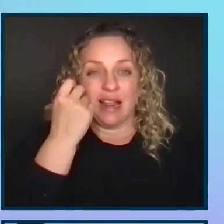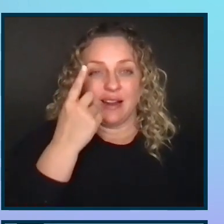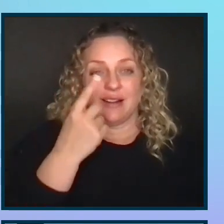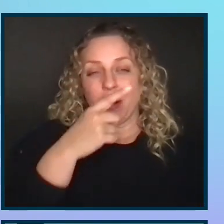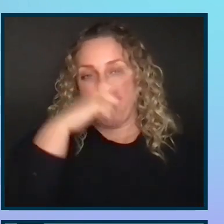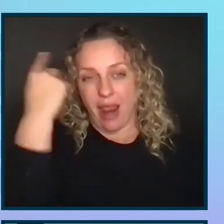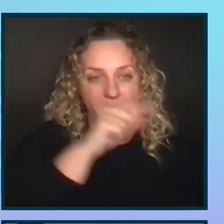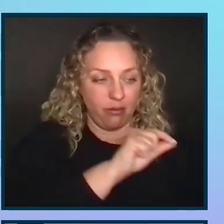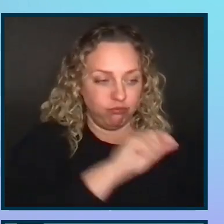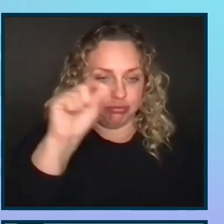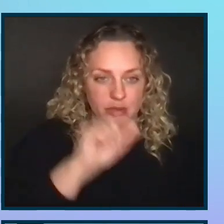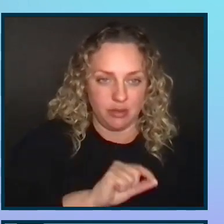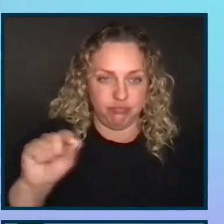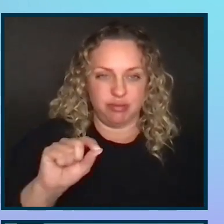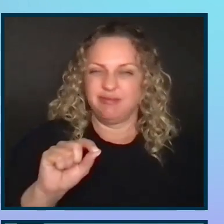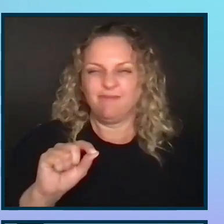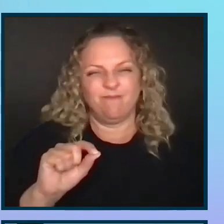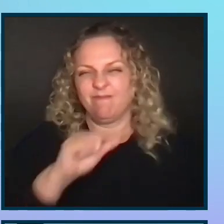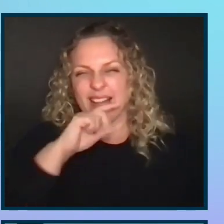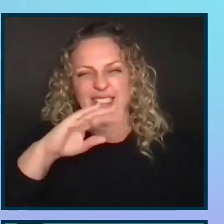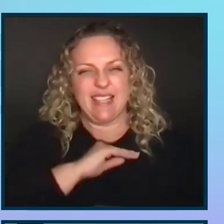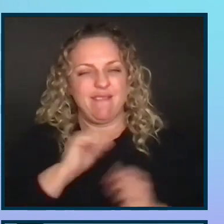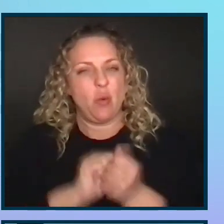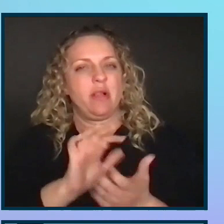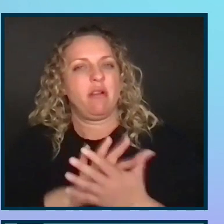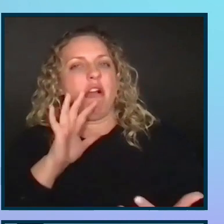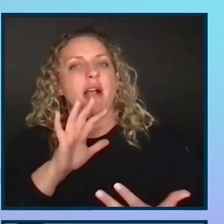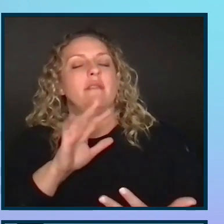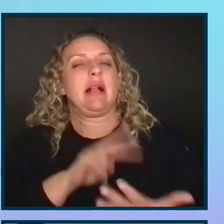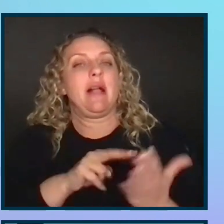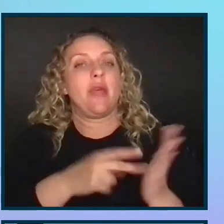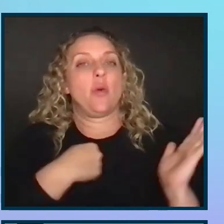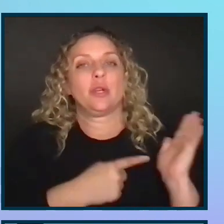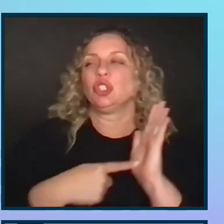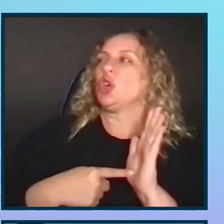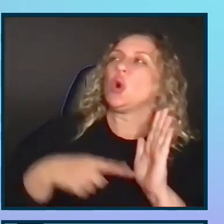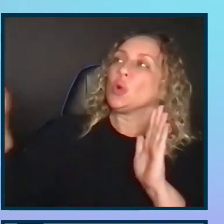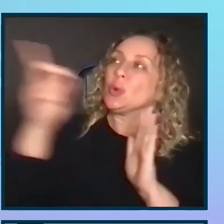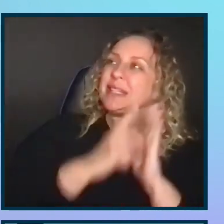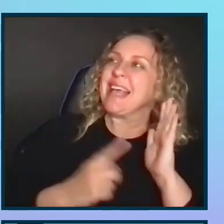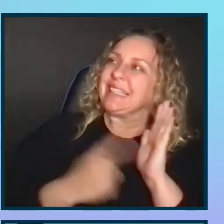We did this so that we could show everybody in the greater team how we can't use this in a digital context,